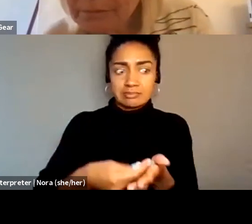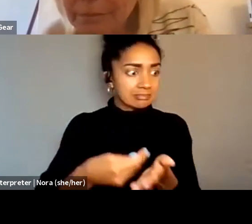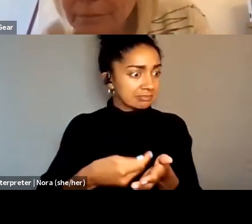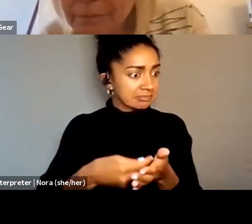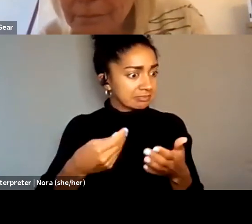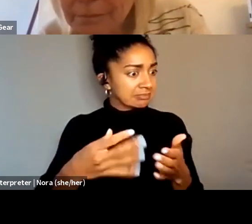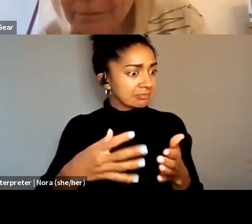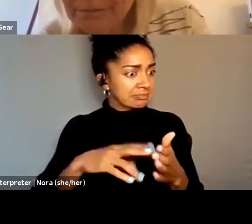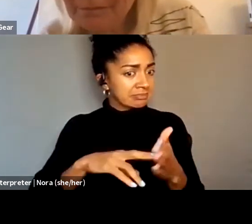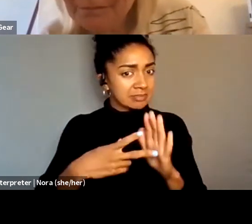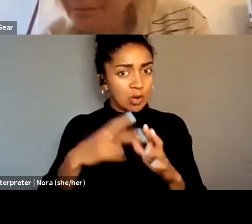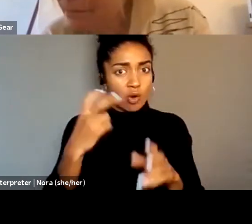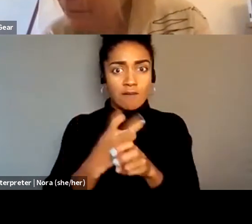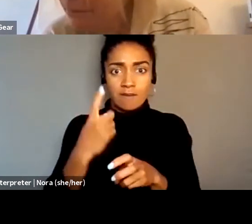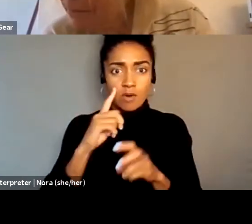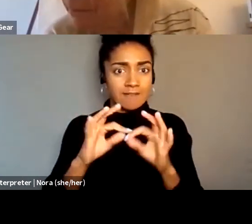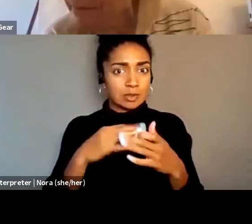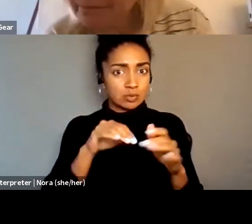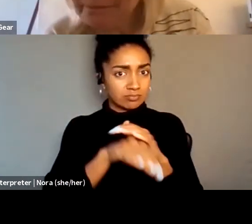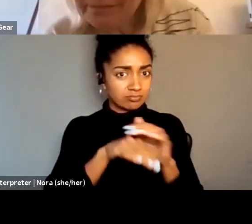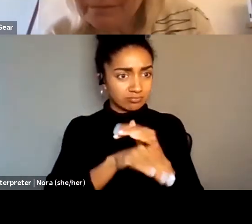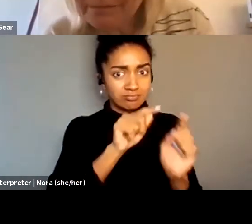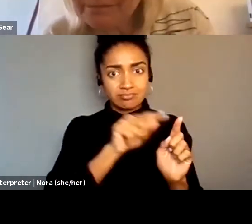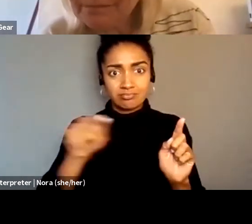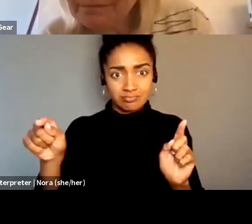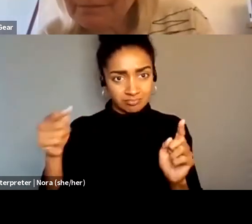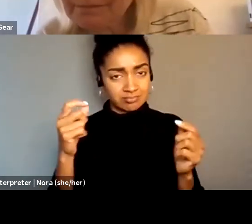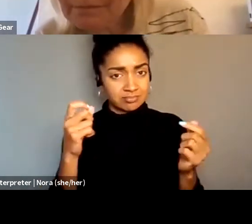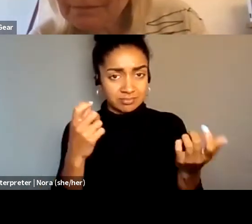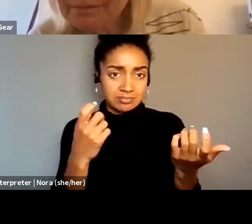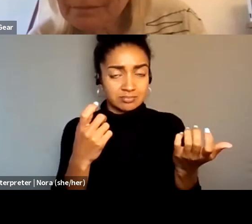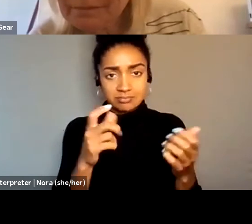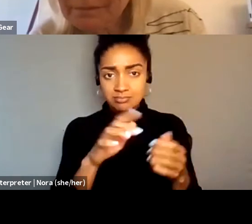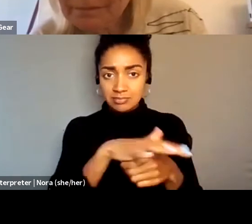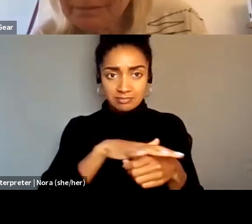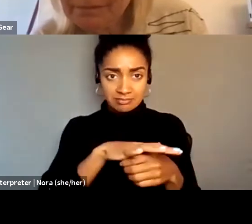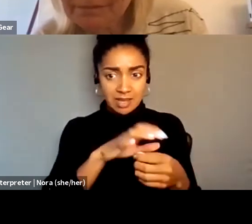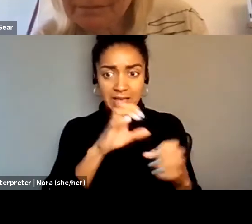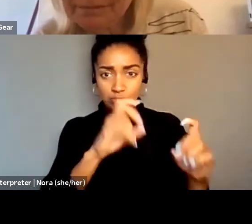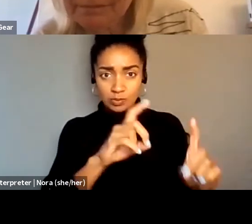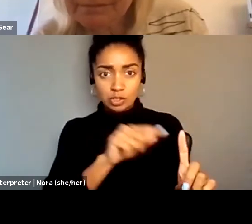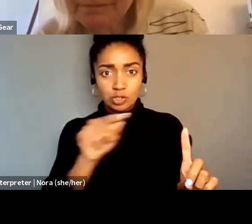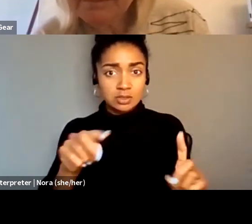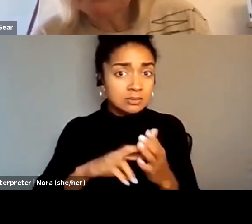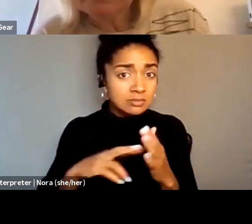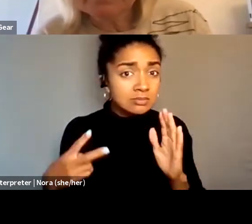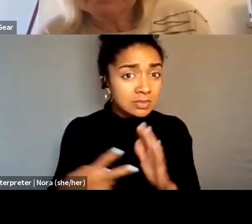as much as possible, schools are built closer to where the children are living and also that we build more day schools